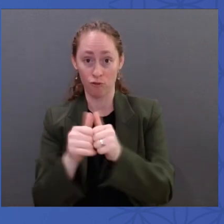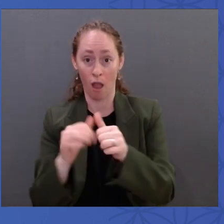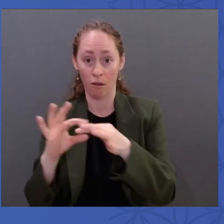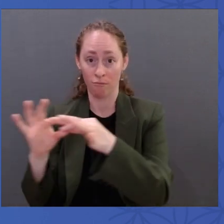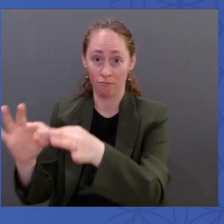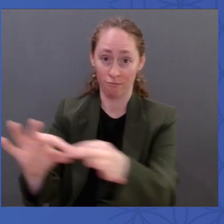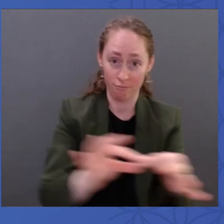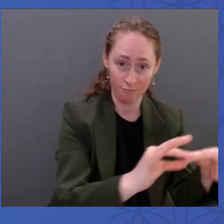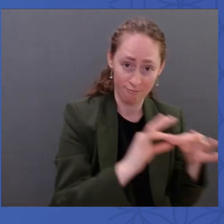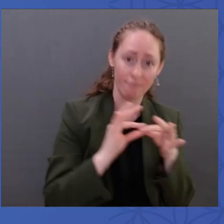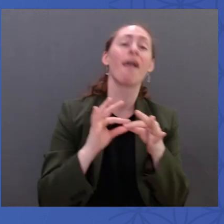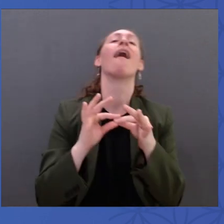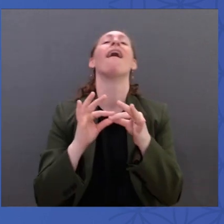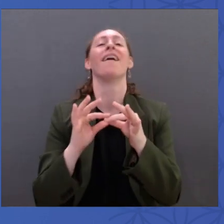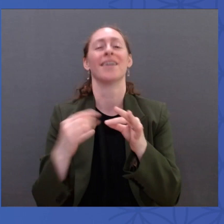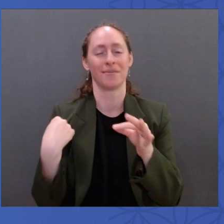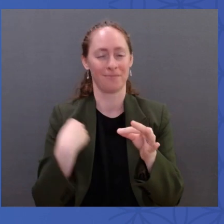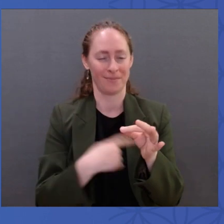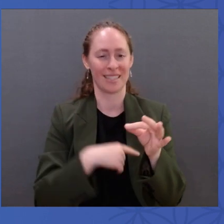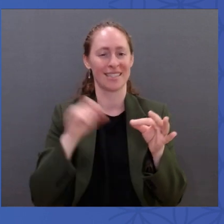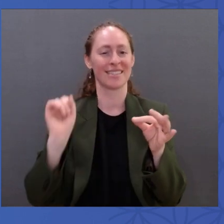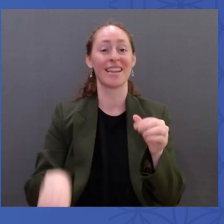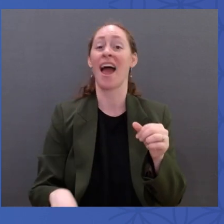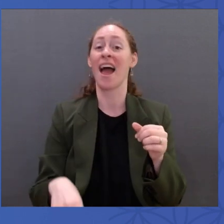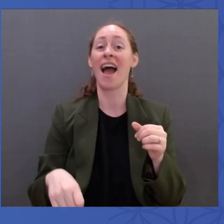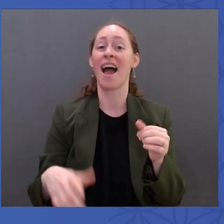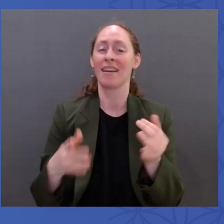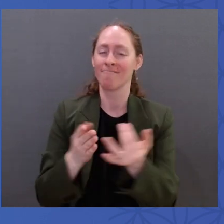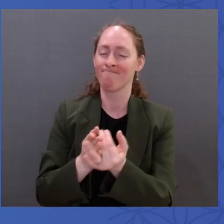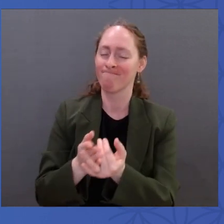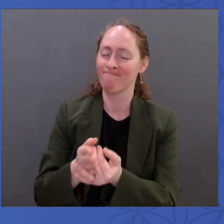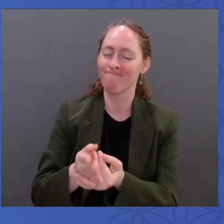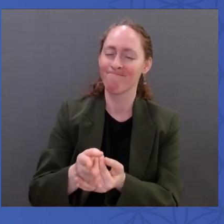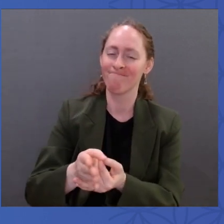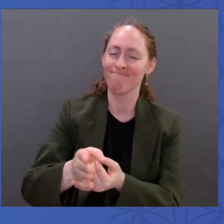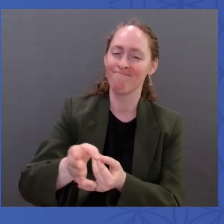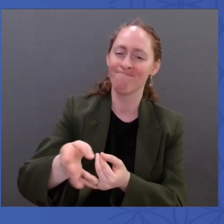It is on this note that we welcome the launch of the Indo-Pacific Economic Framework,